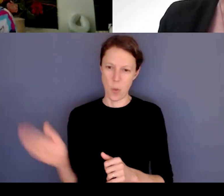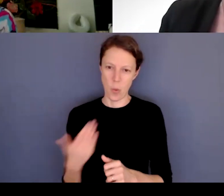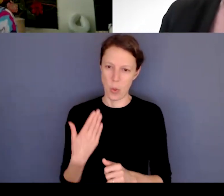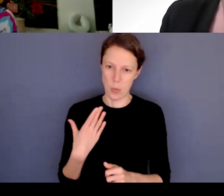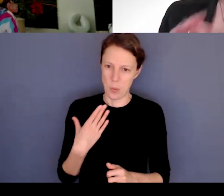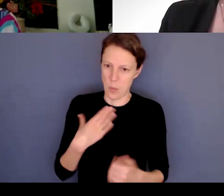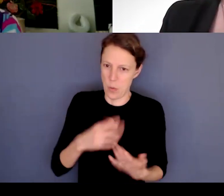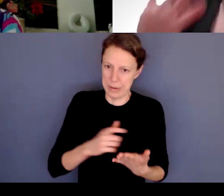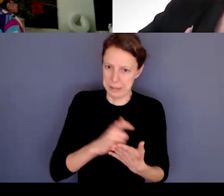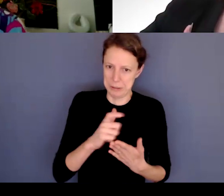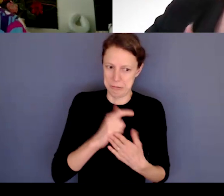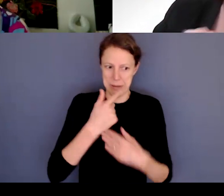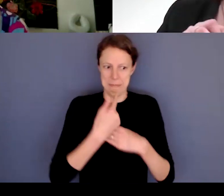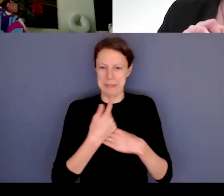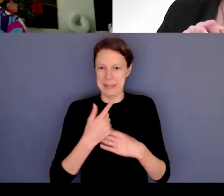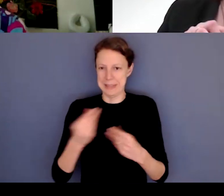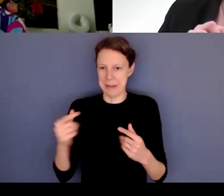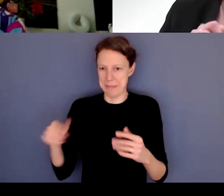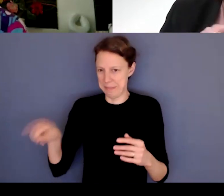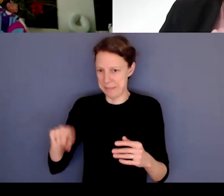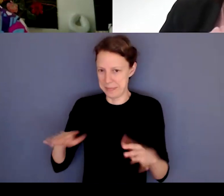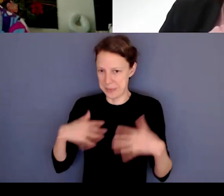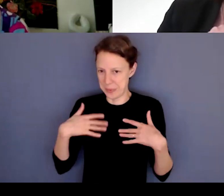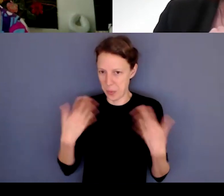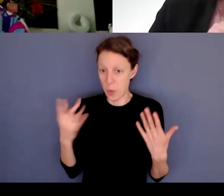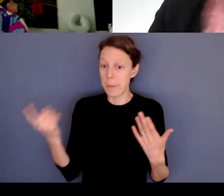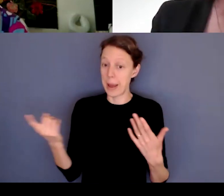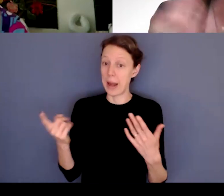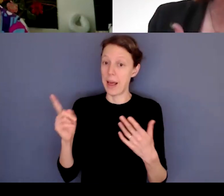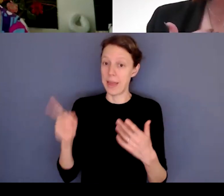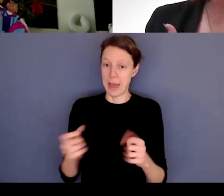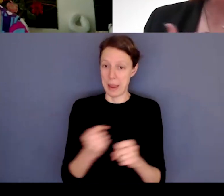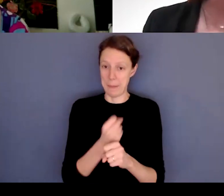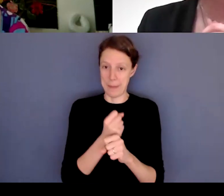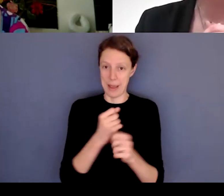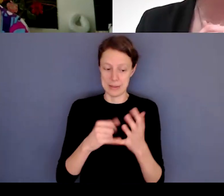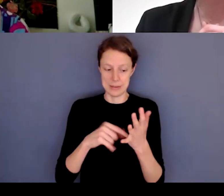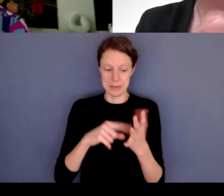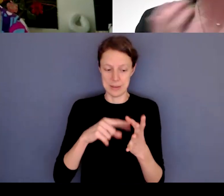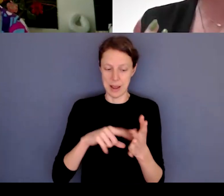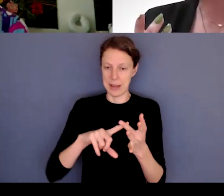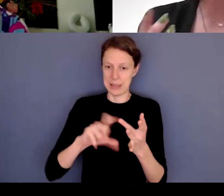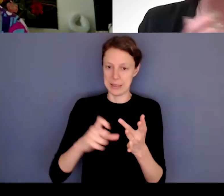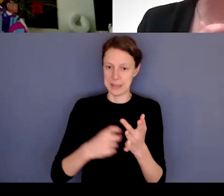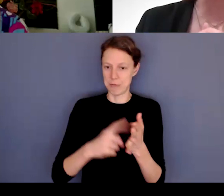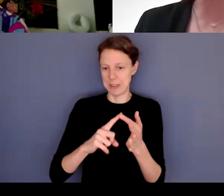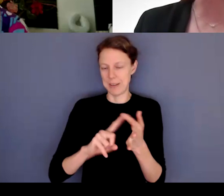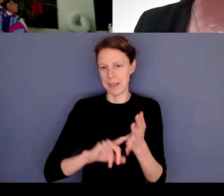those people who don't want to show their faces can kind of come up with those static reels. I'm not a lawyer, but I did a